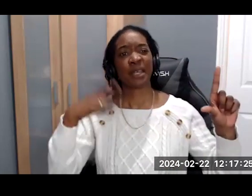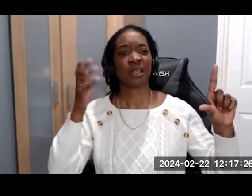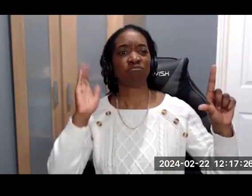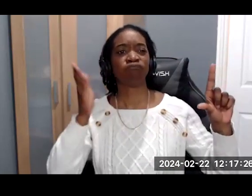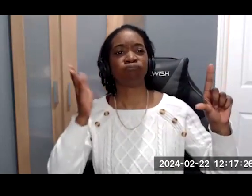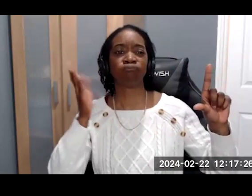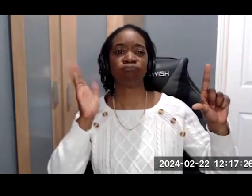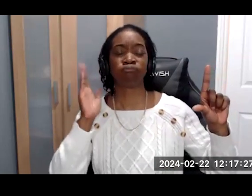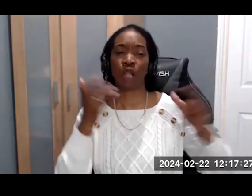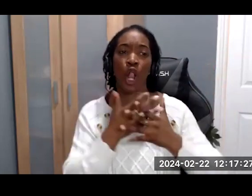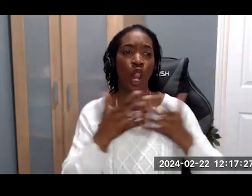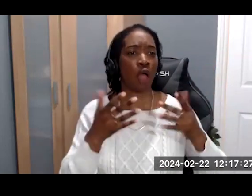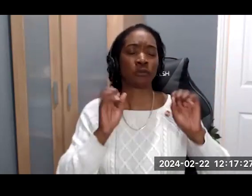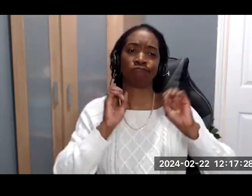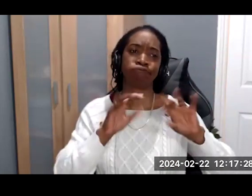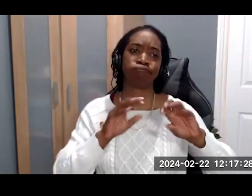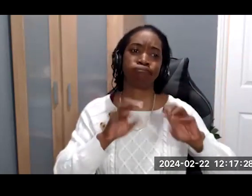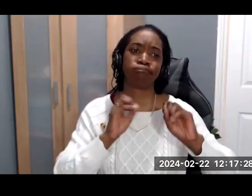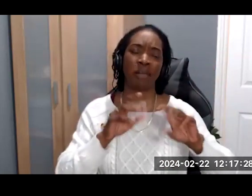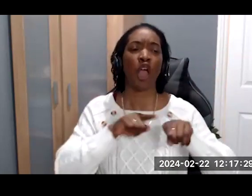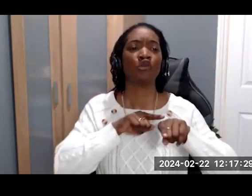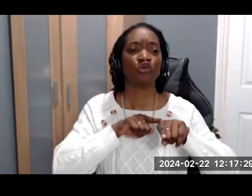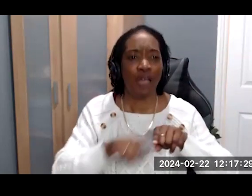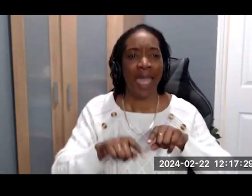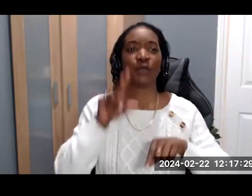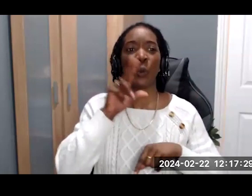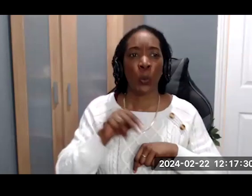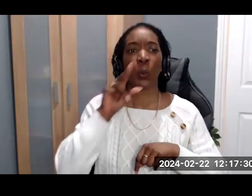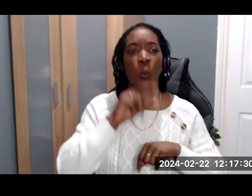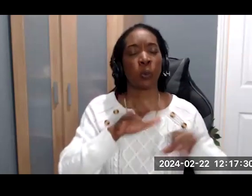a lot of information so I will speak slowly and again there will be room for questions